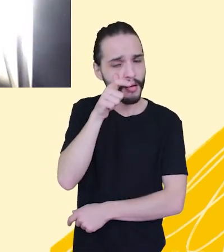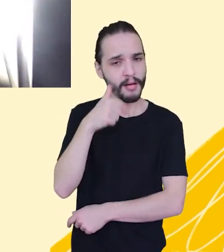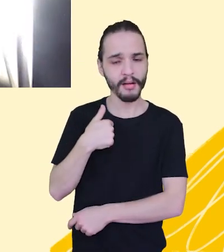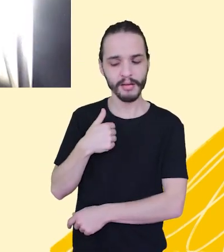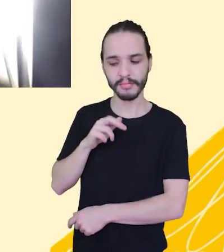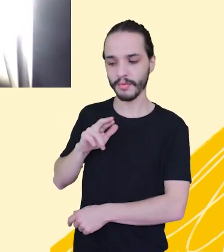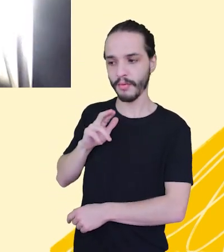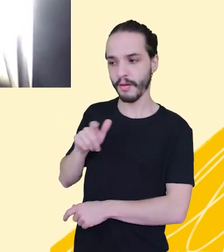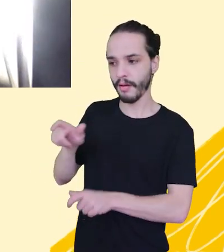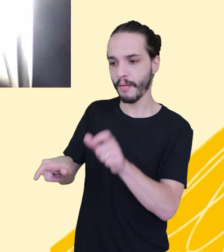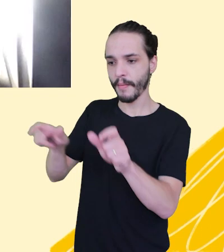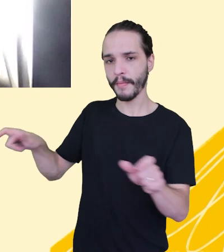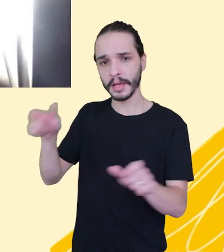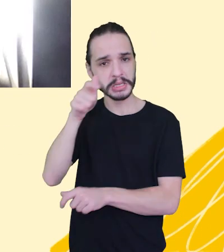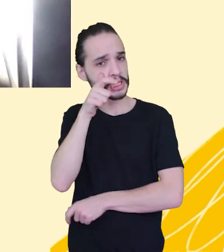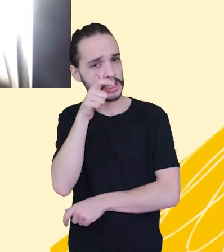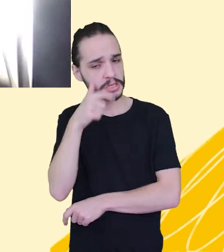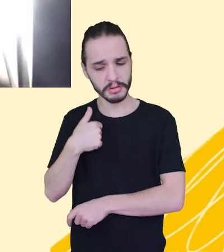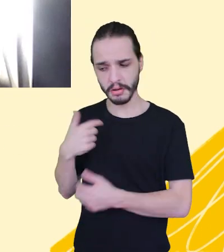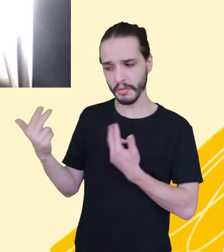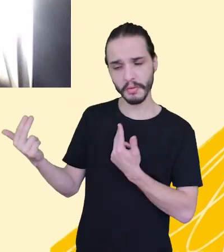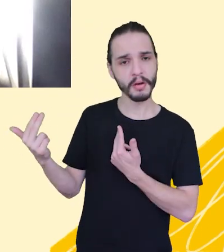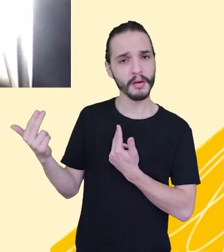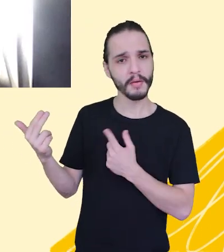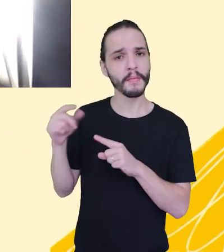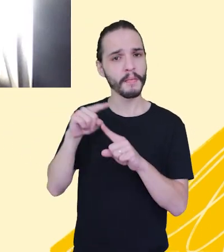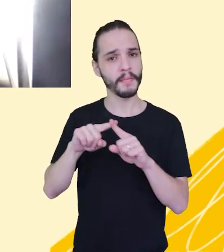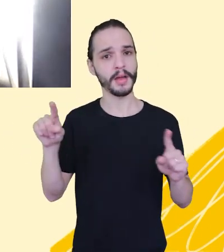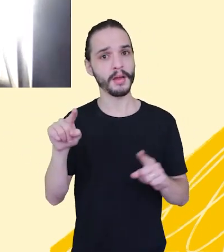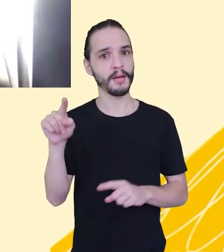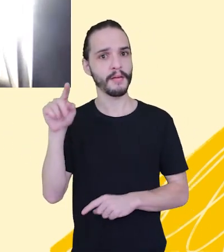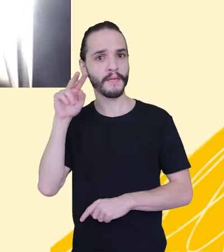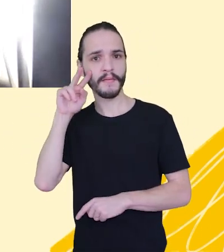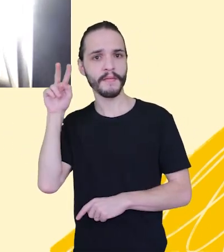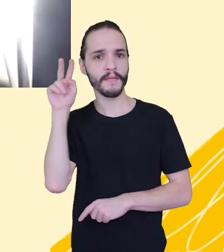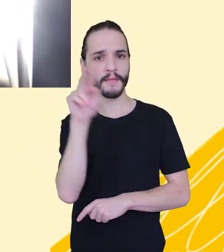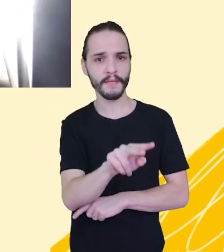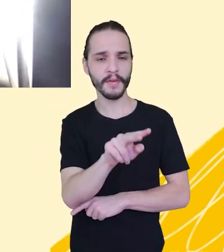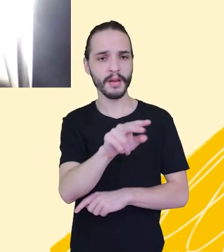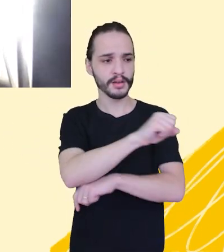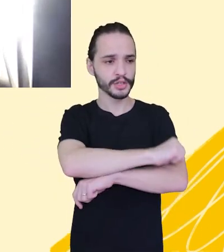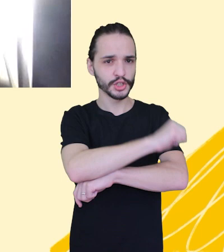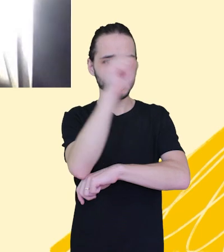But, if I would look from a window on this schoolyard